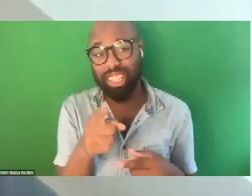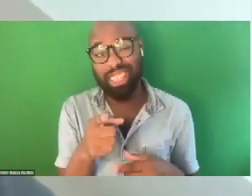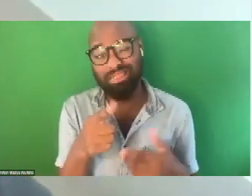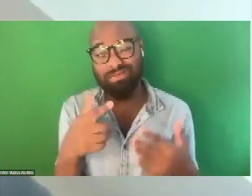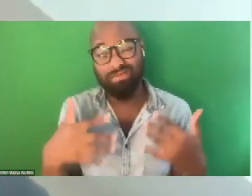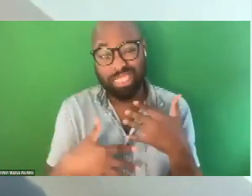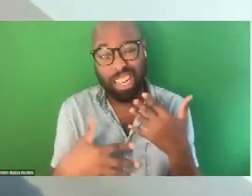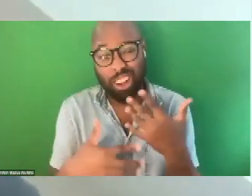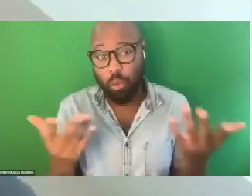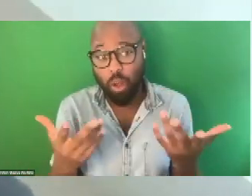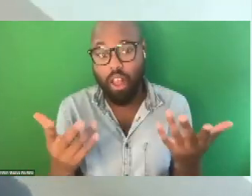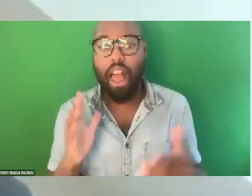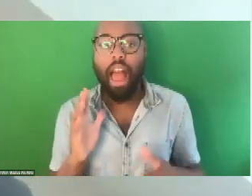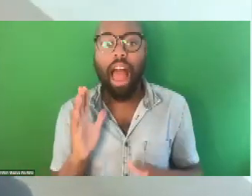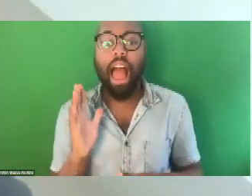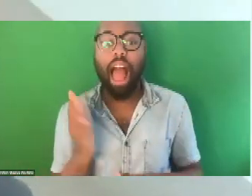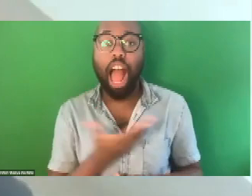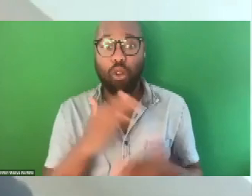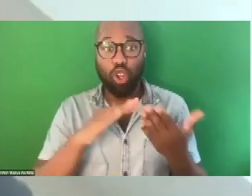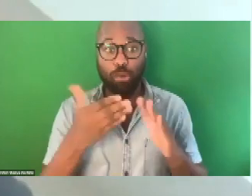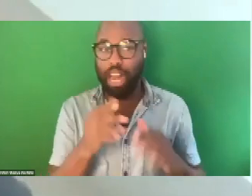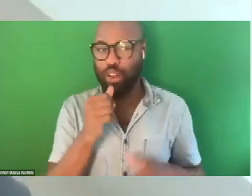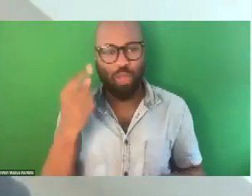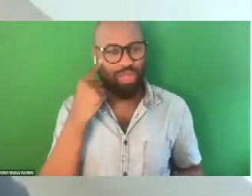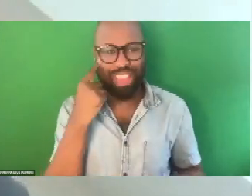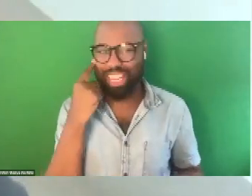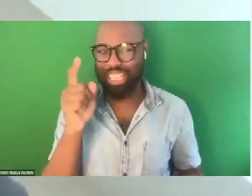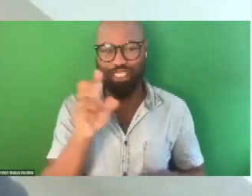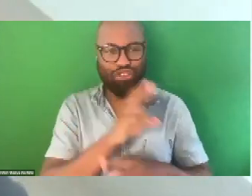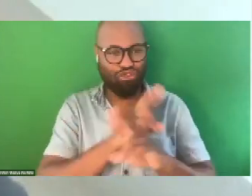our community is ready in terms of building